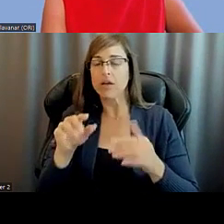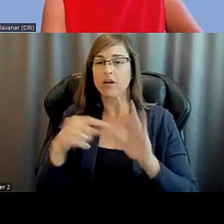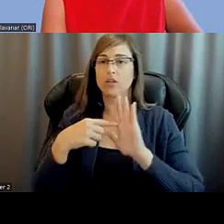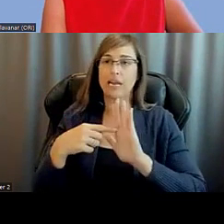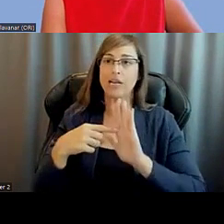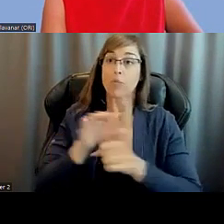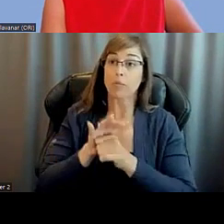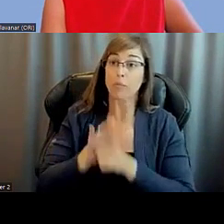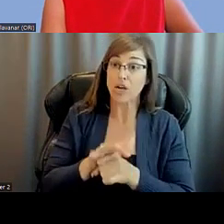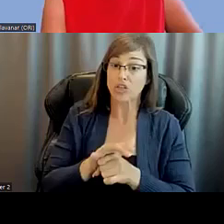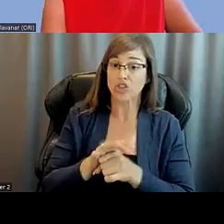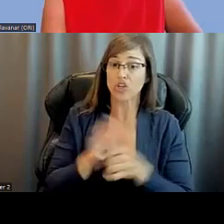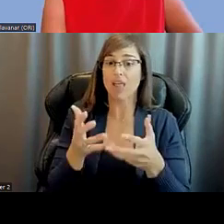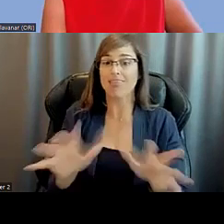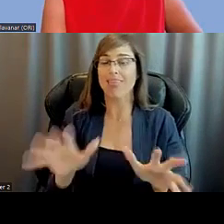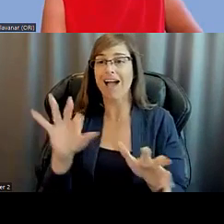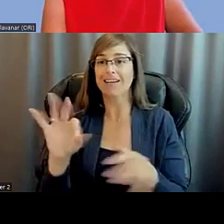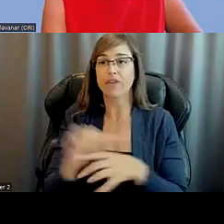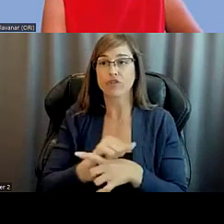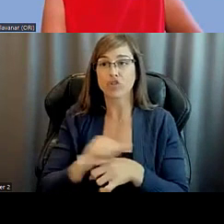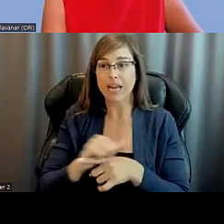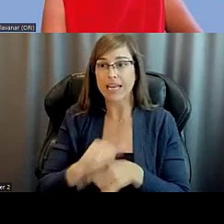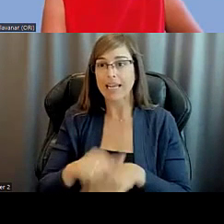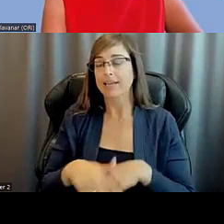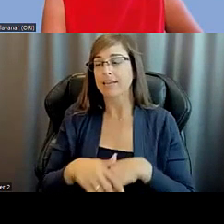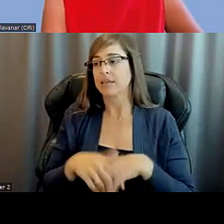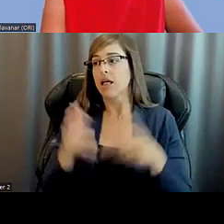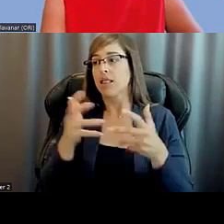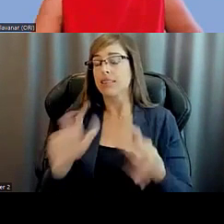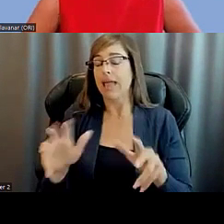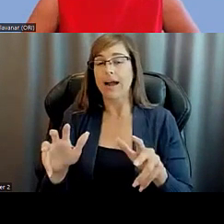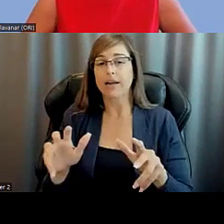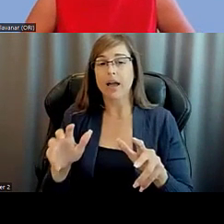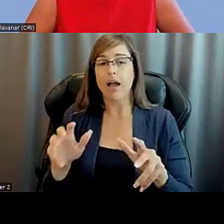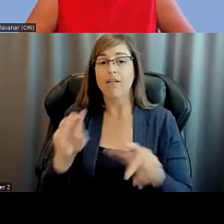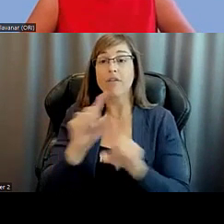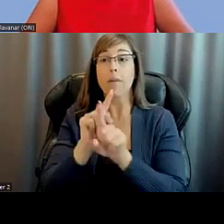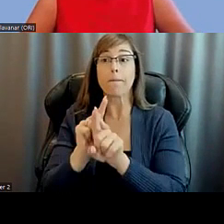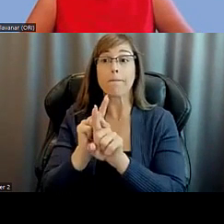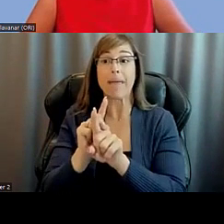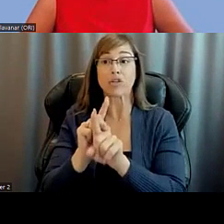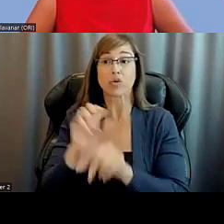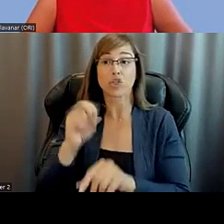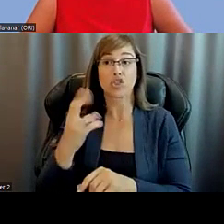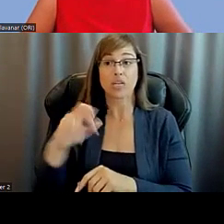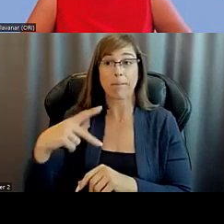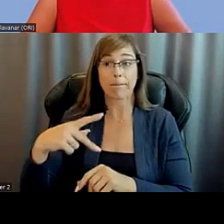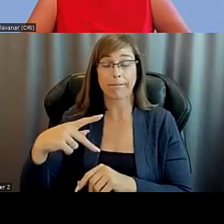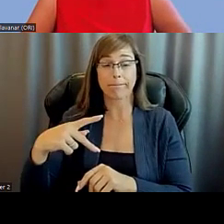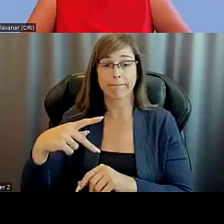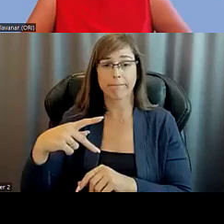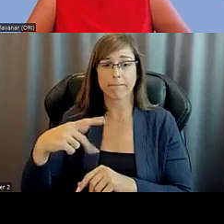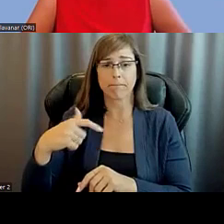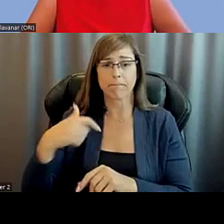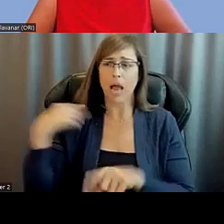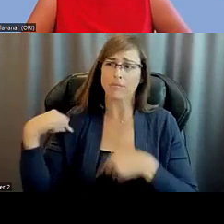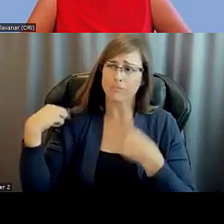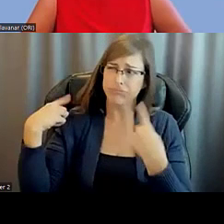and lack of training, lack of mentorship, so here's, "I had been applying for a green card